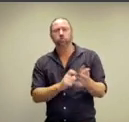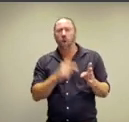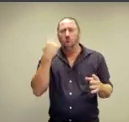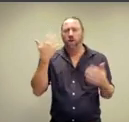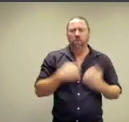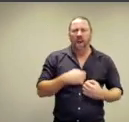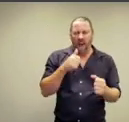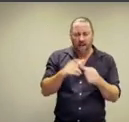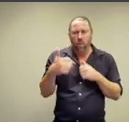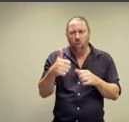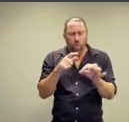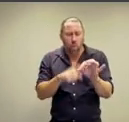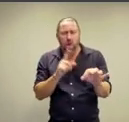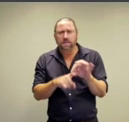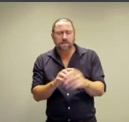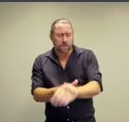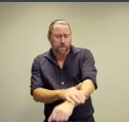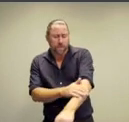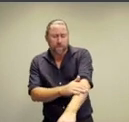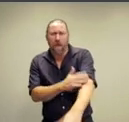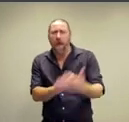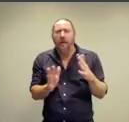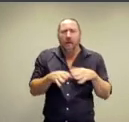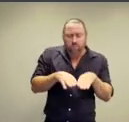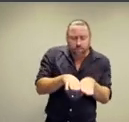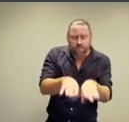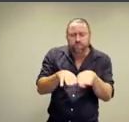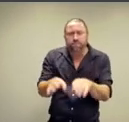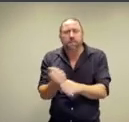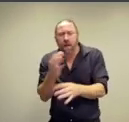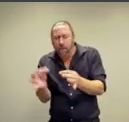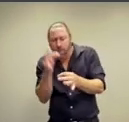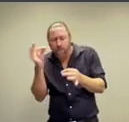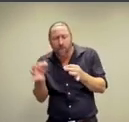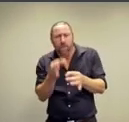their excellent quality, their fine materials, their craftsmanship. They often